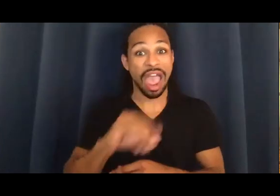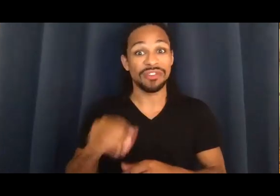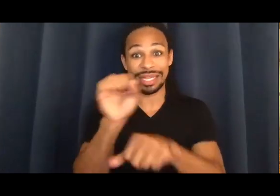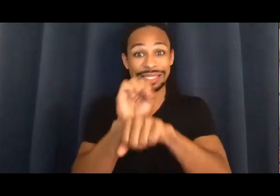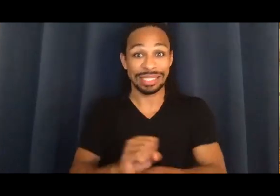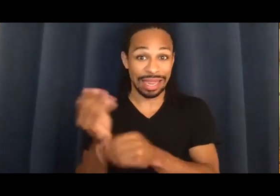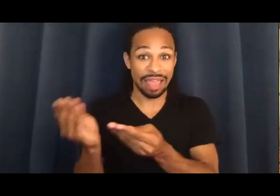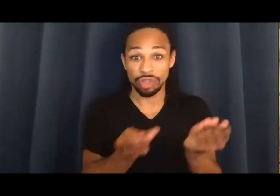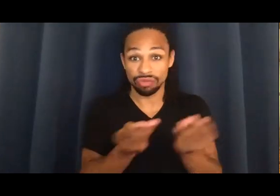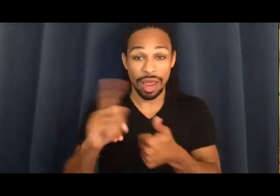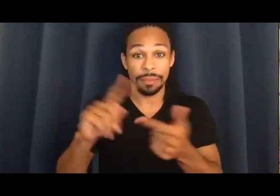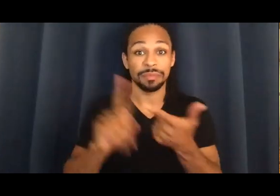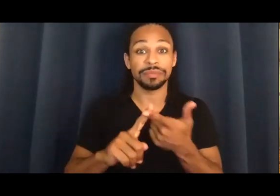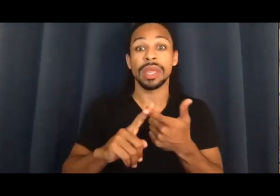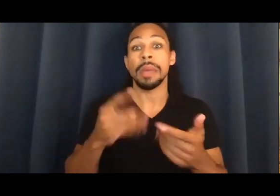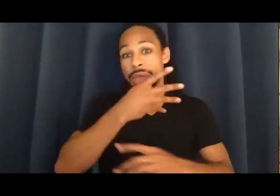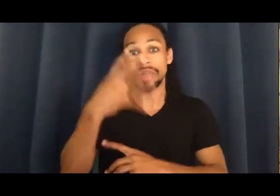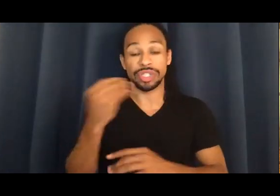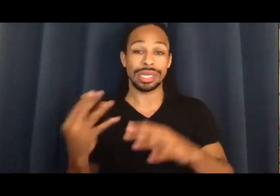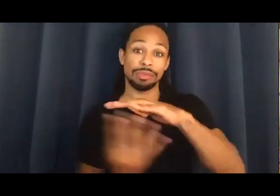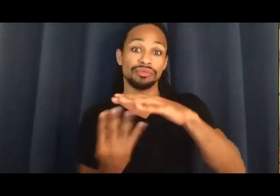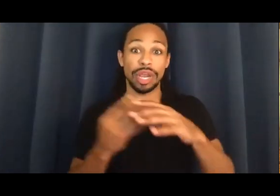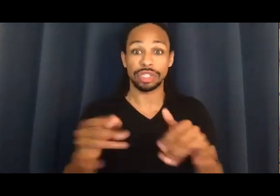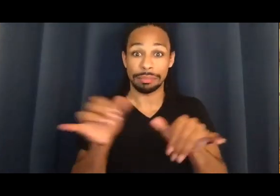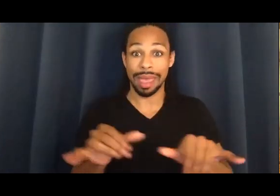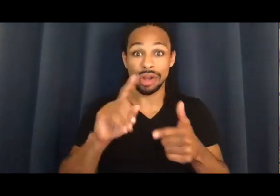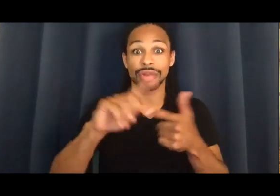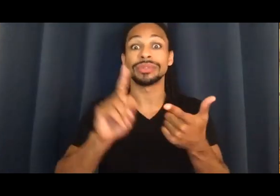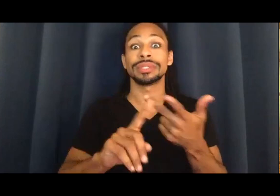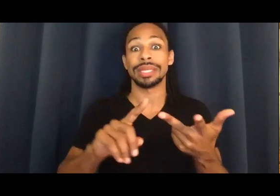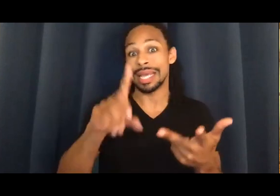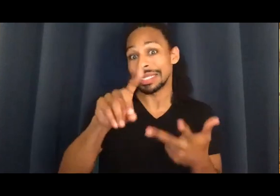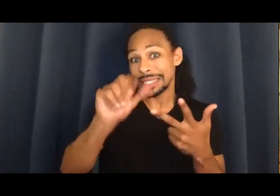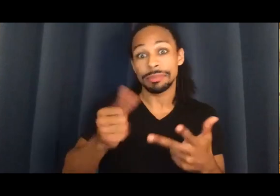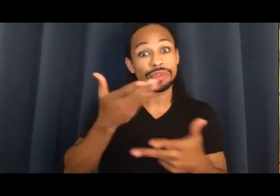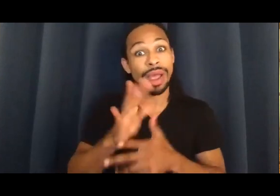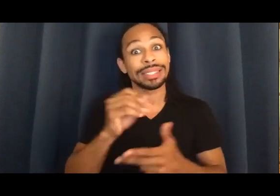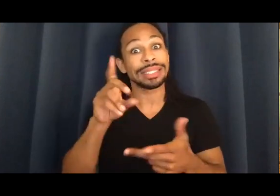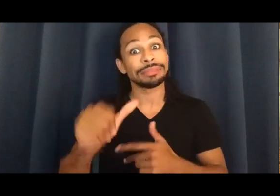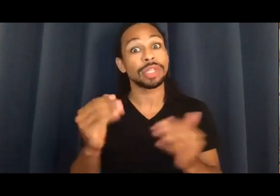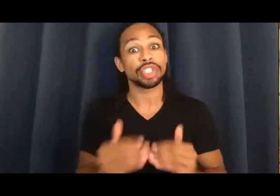and immigration patterns, the disability rights and disability justice movements and LBGTQ+